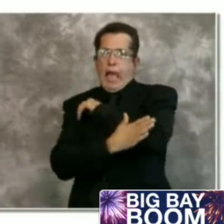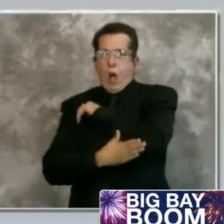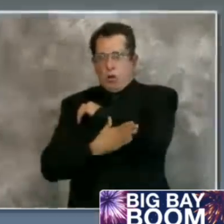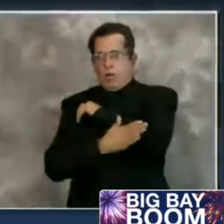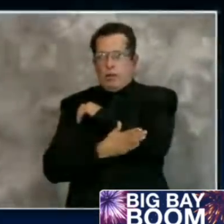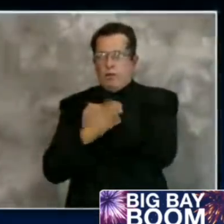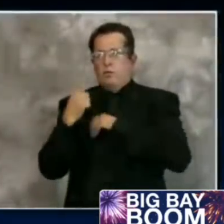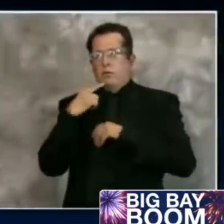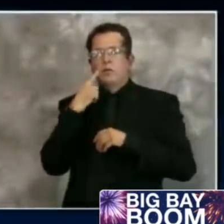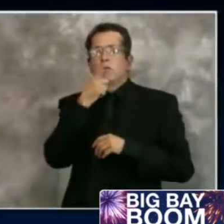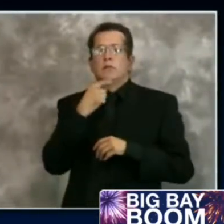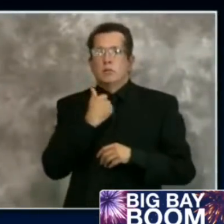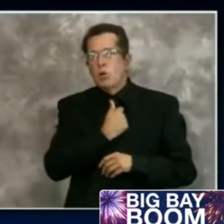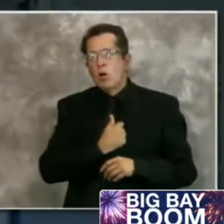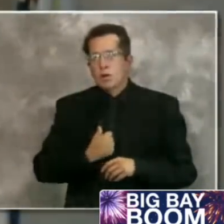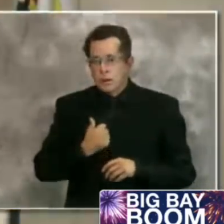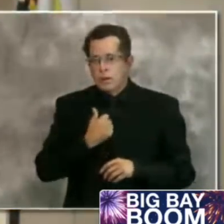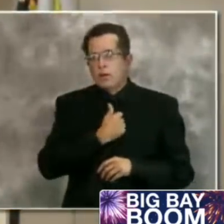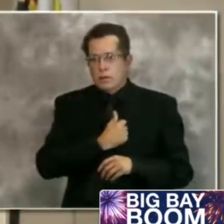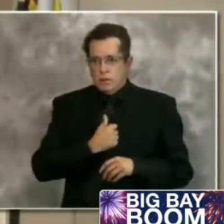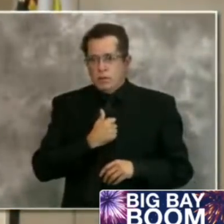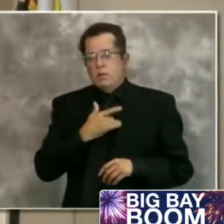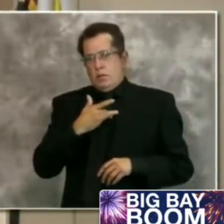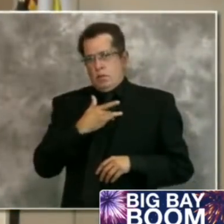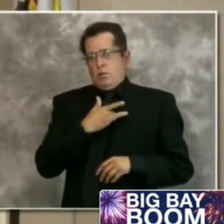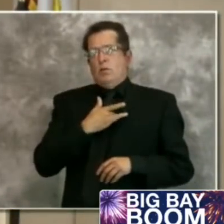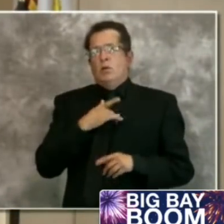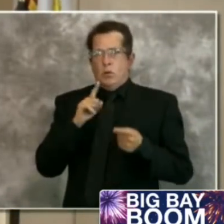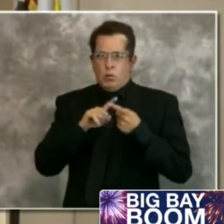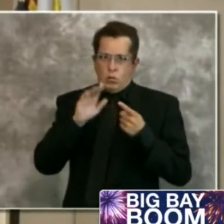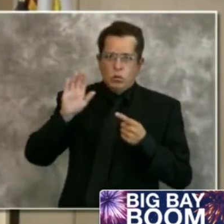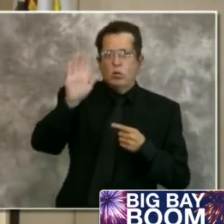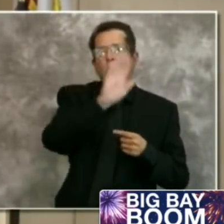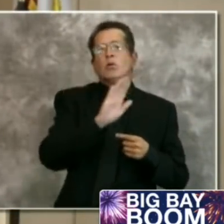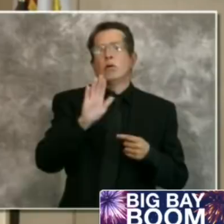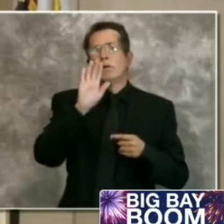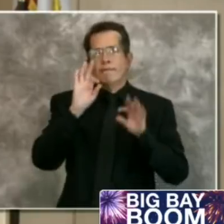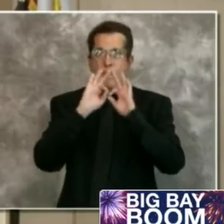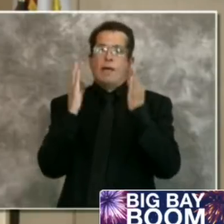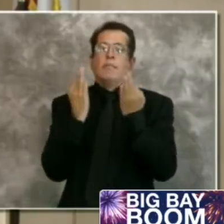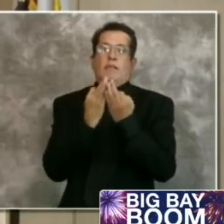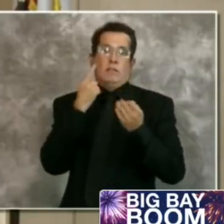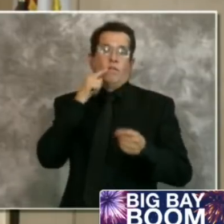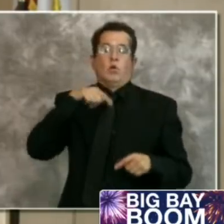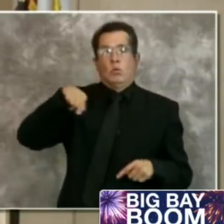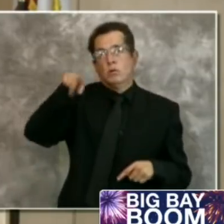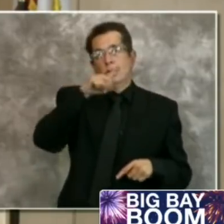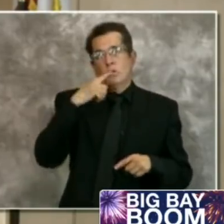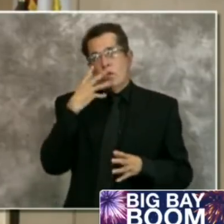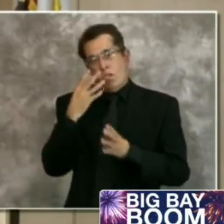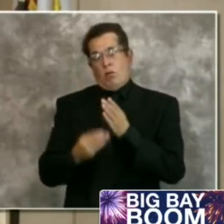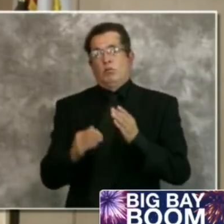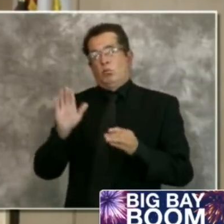CASES HAD UNDERLYING MEDICAL CONDITIONS. AND THE COUNTY HAS EXTENDS ITS SINCEREST